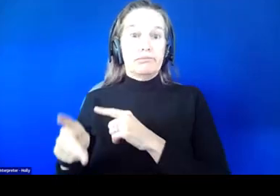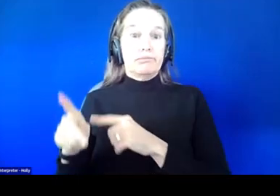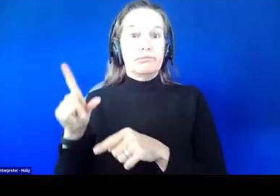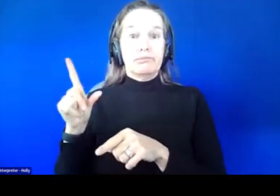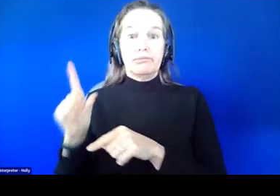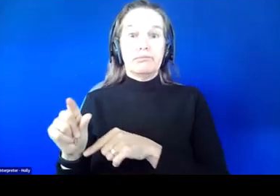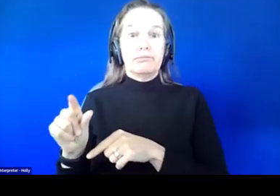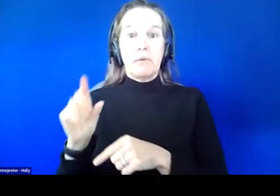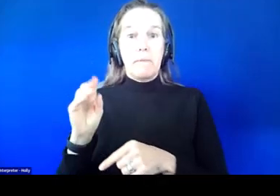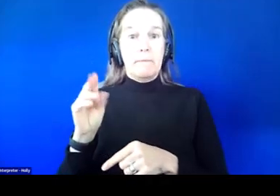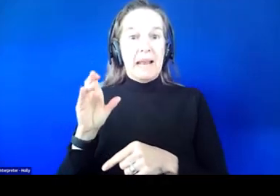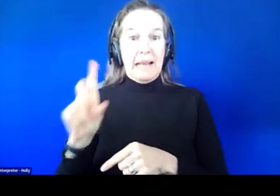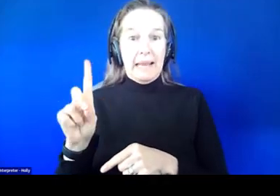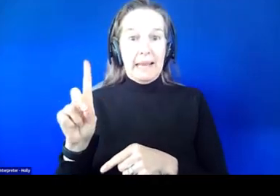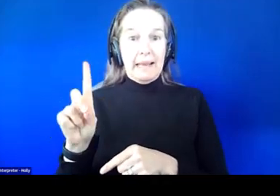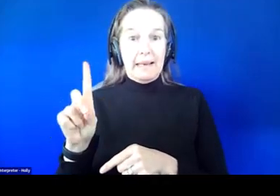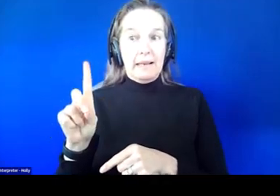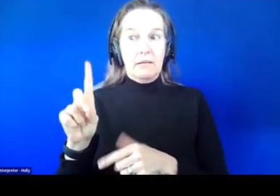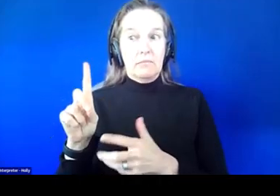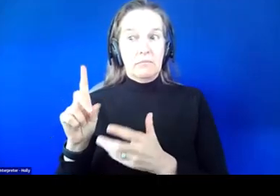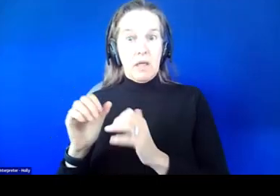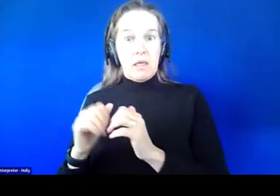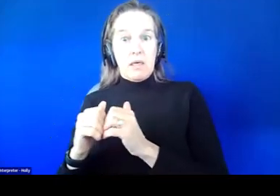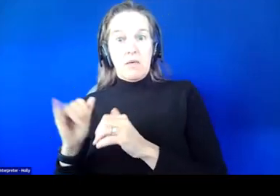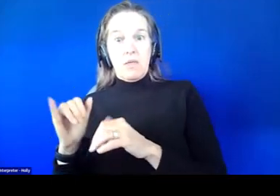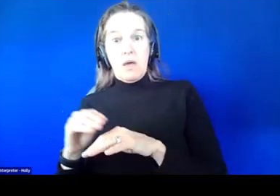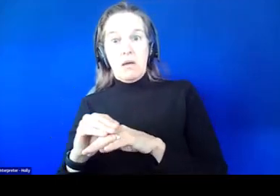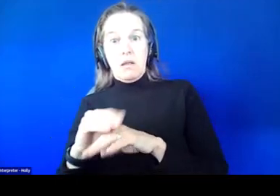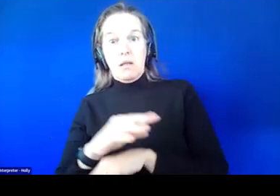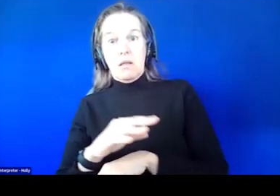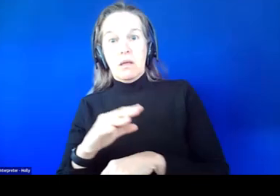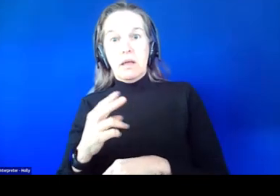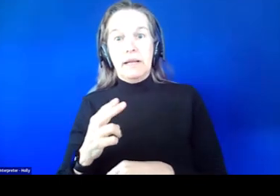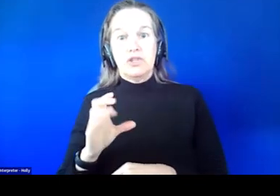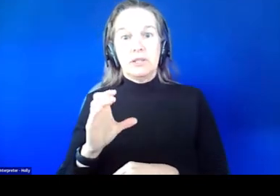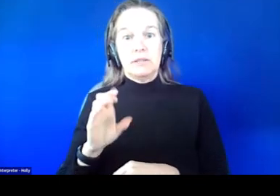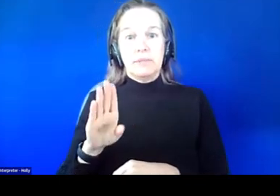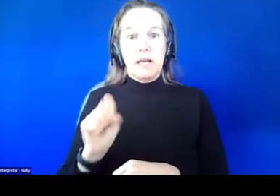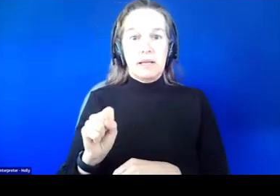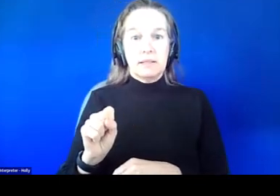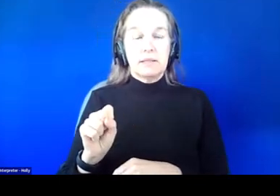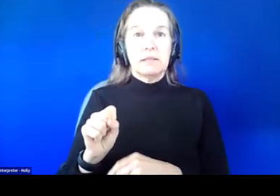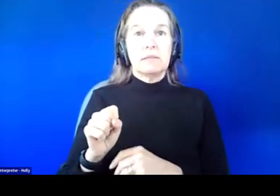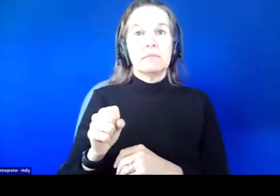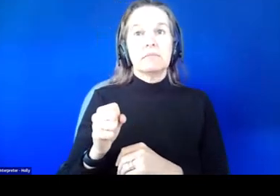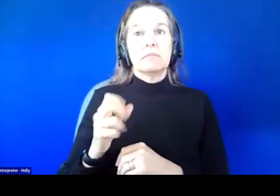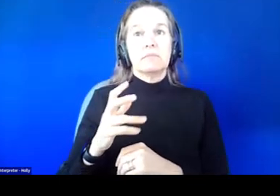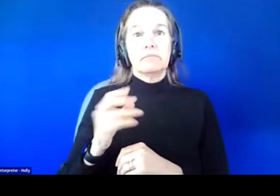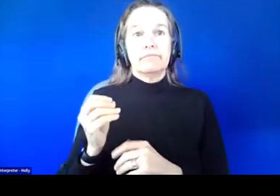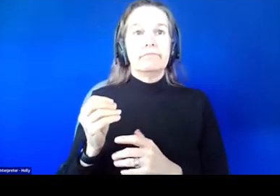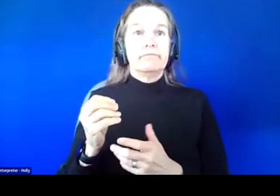that means for HCBS and access to health and long-term